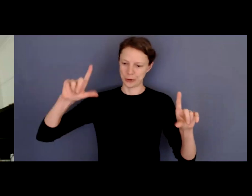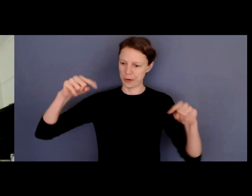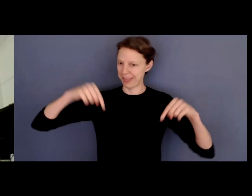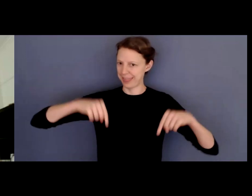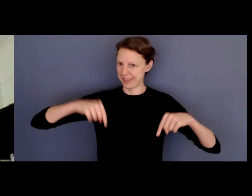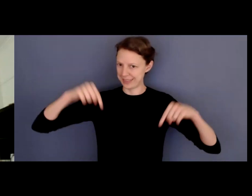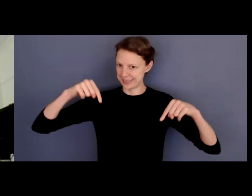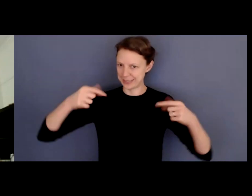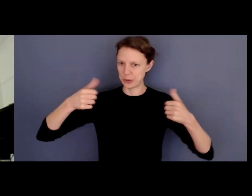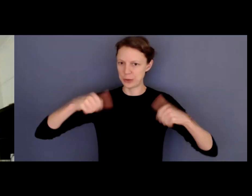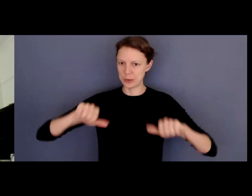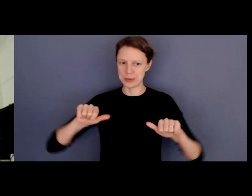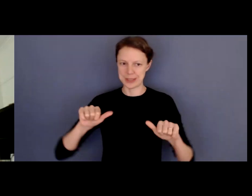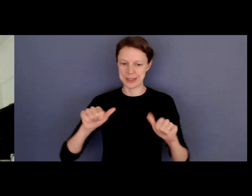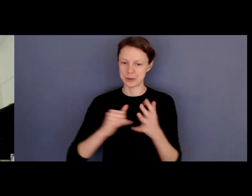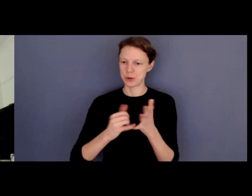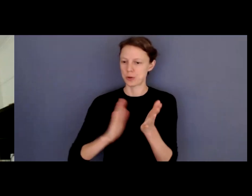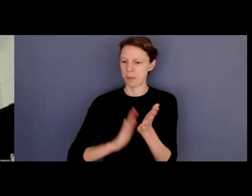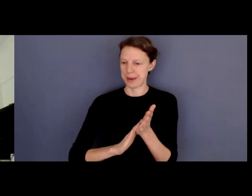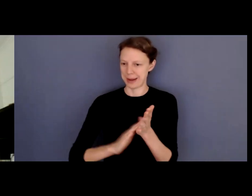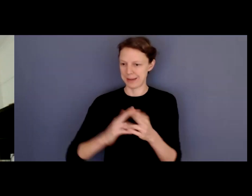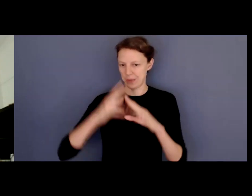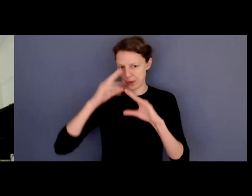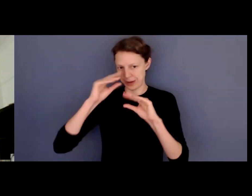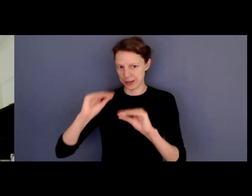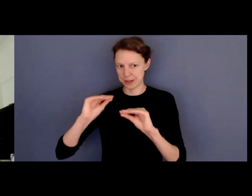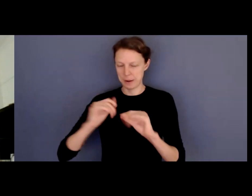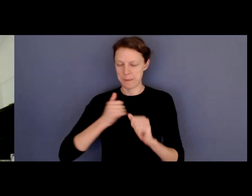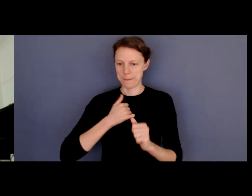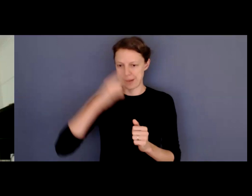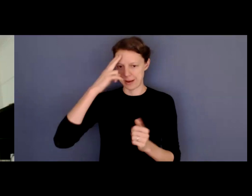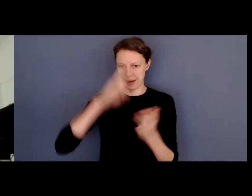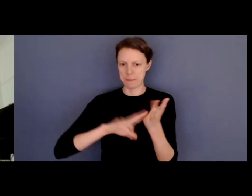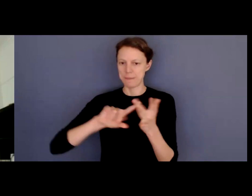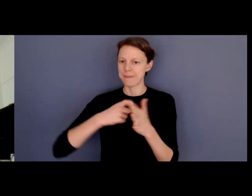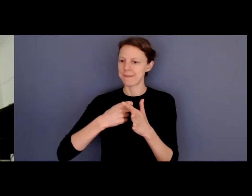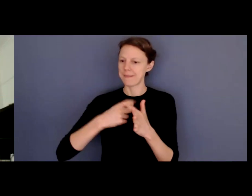name is Vikki, and I'm the Education and Events Director here at the Victoria Law Foundation. Now, before we kick